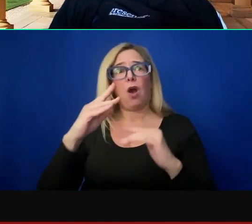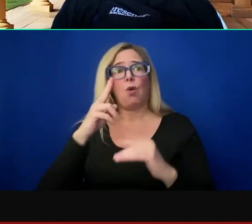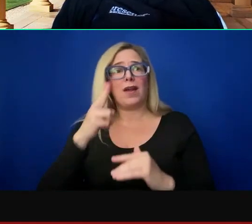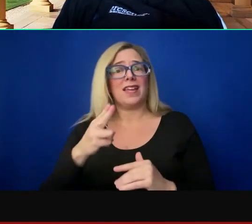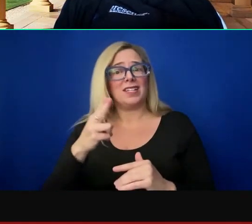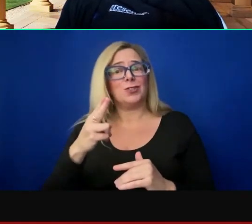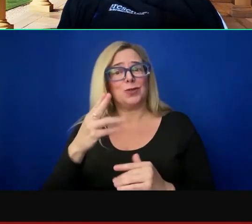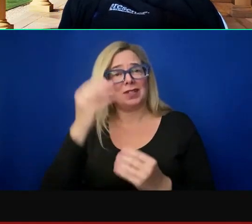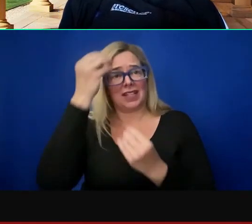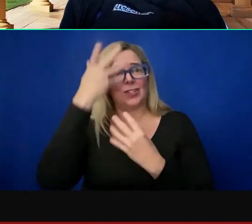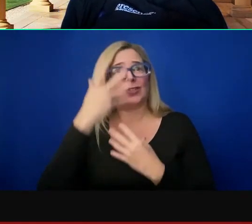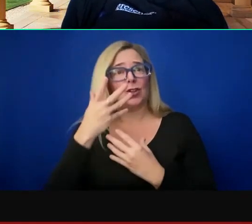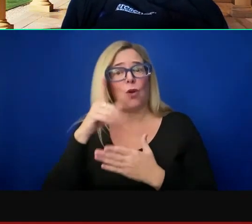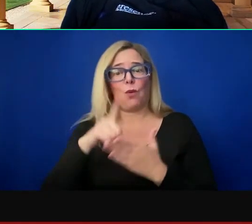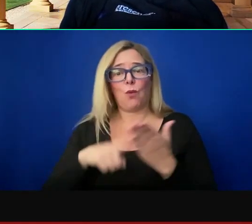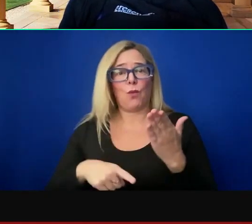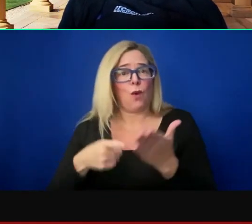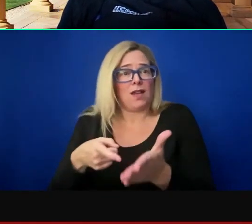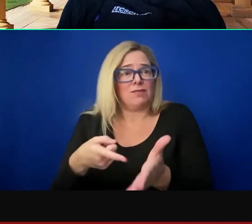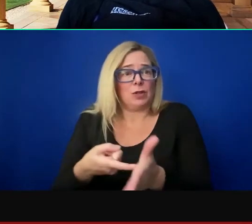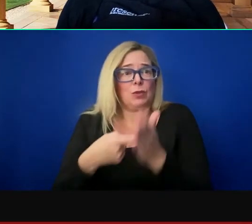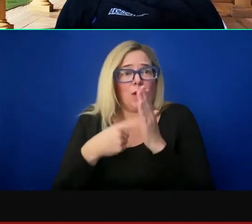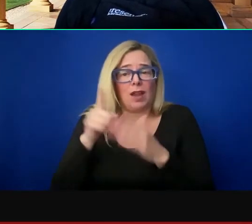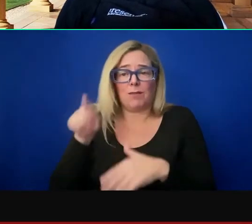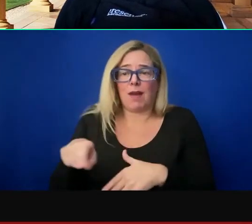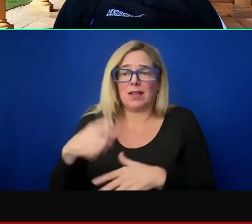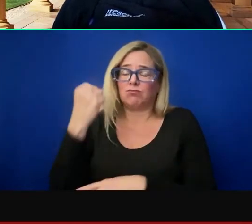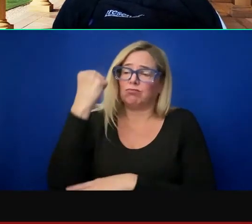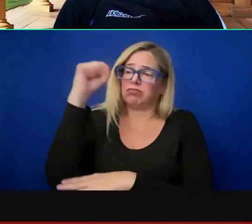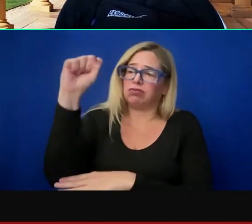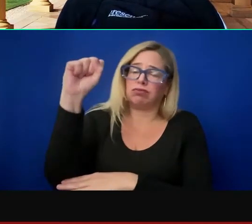my colleague and friend Abraham Verghese and I wrote back in January of 2019.